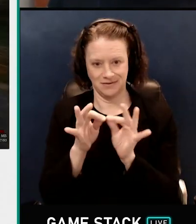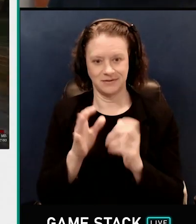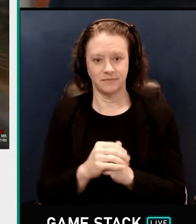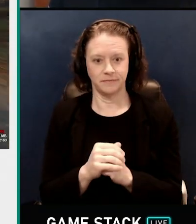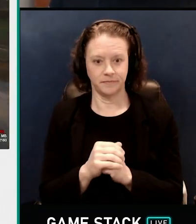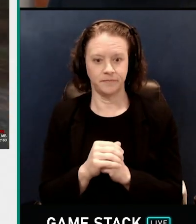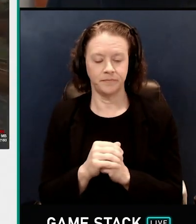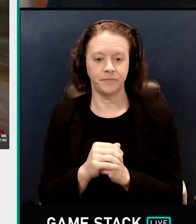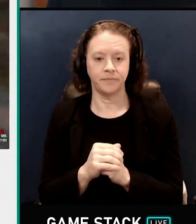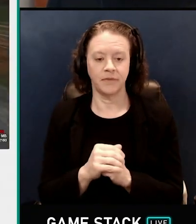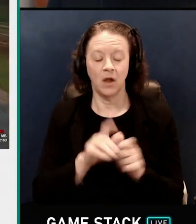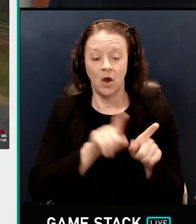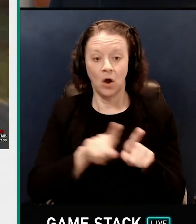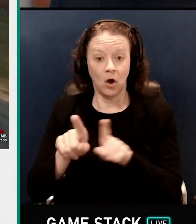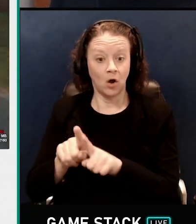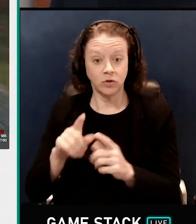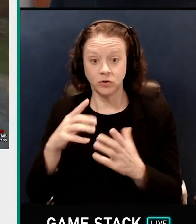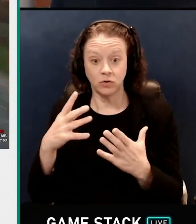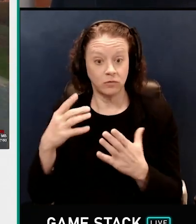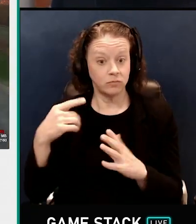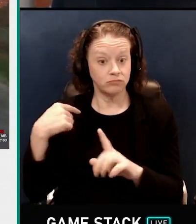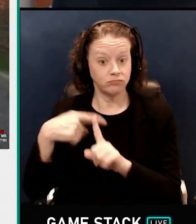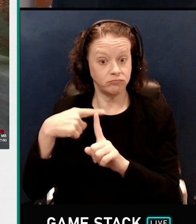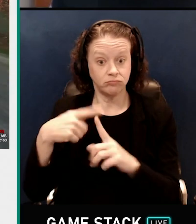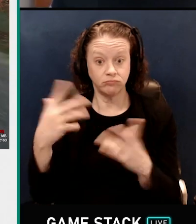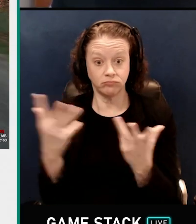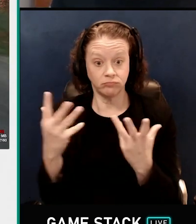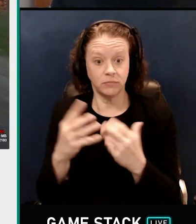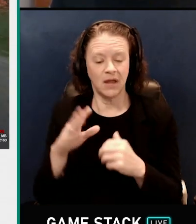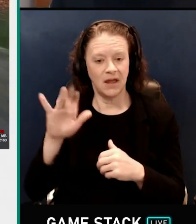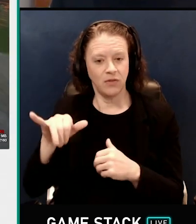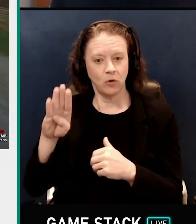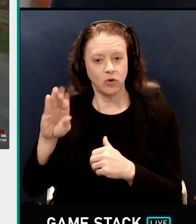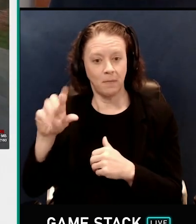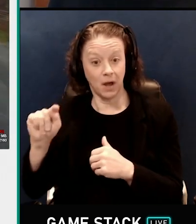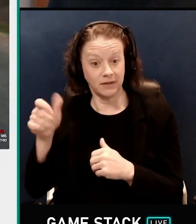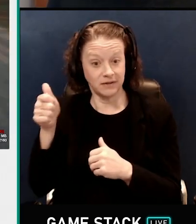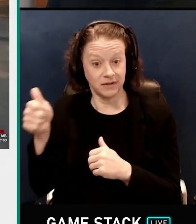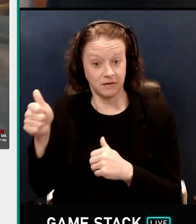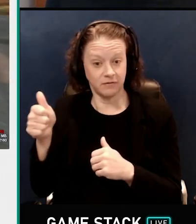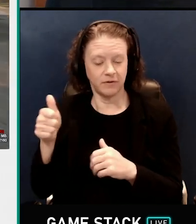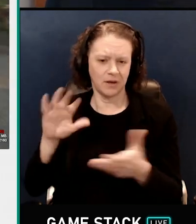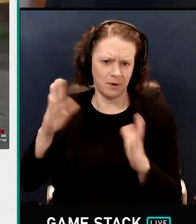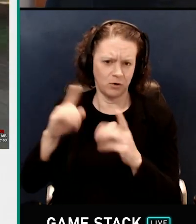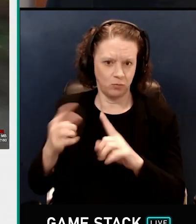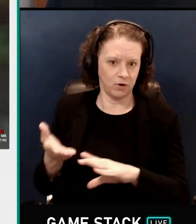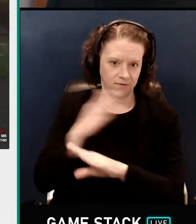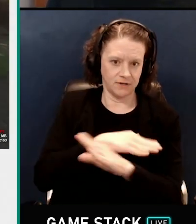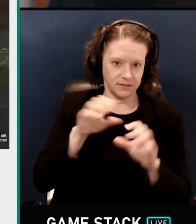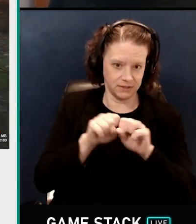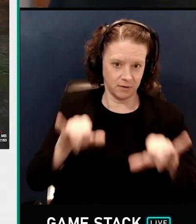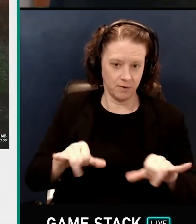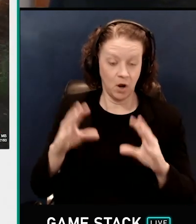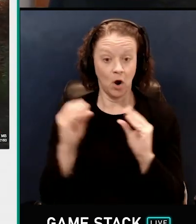Another advantage is the fact that these bots compared to previous systems, they are much more capable of being able to exercise